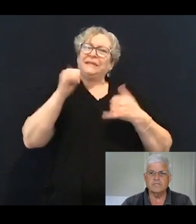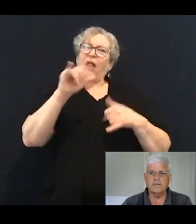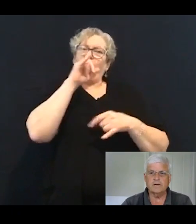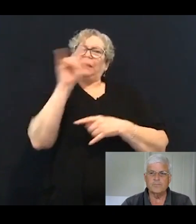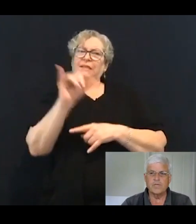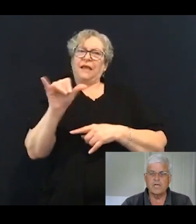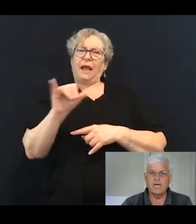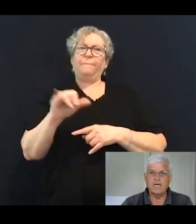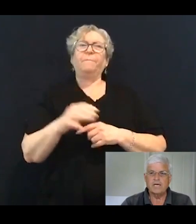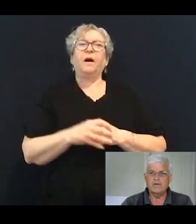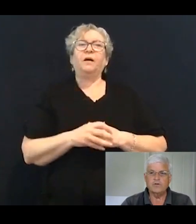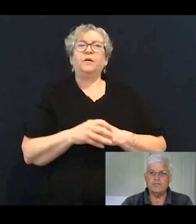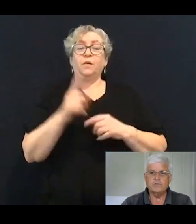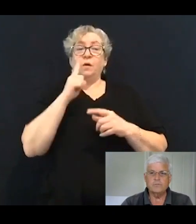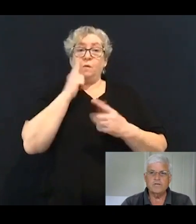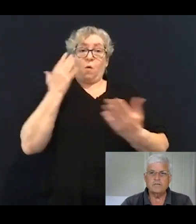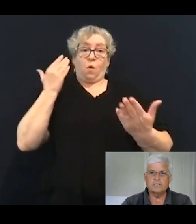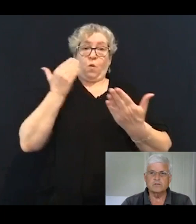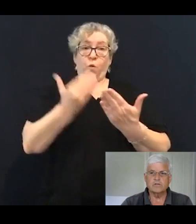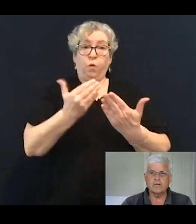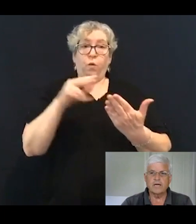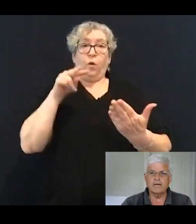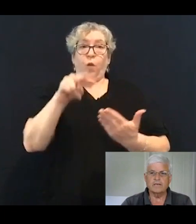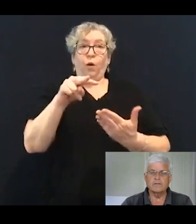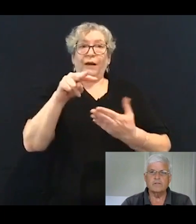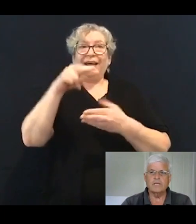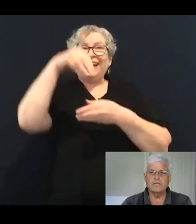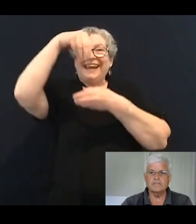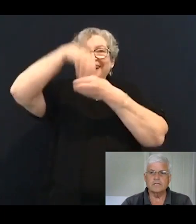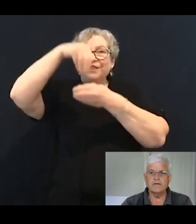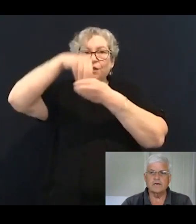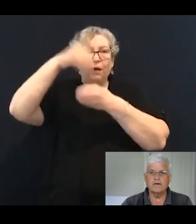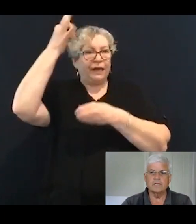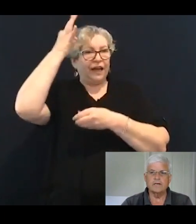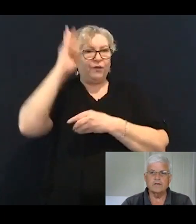If we zoom in to look at the cilia on an inner hair cell,